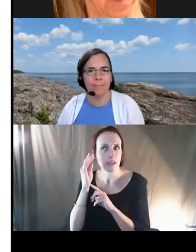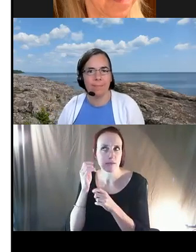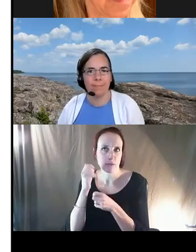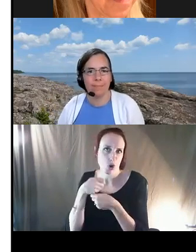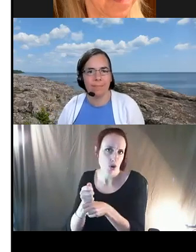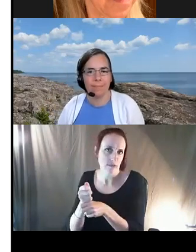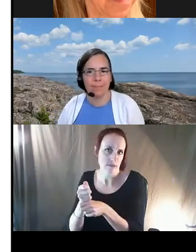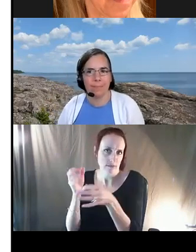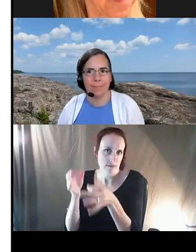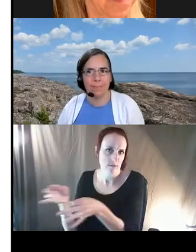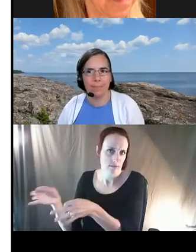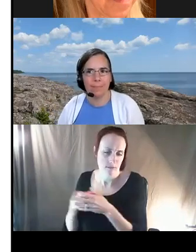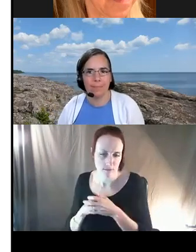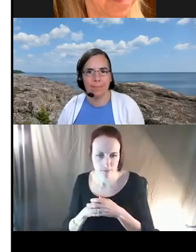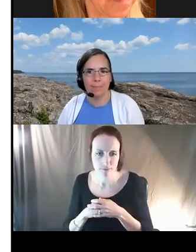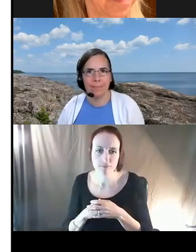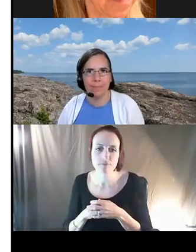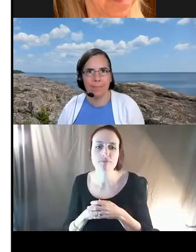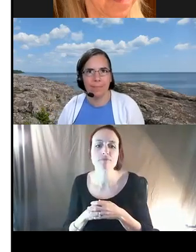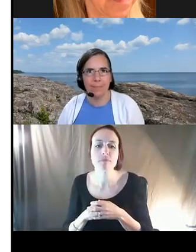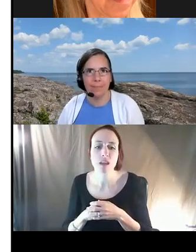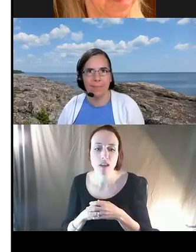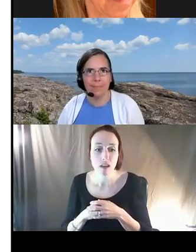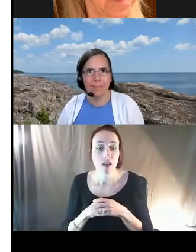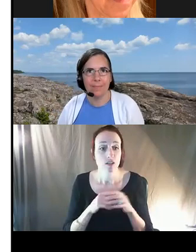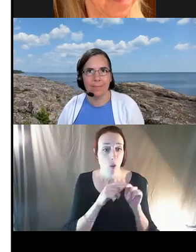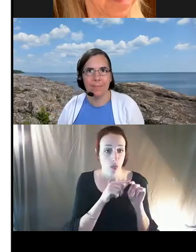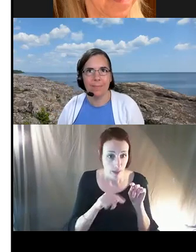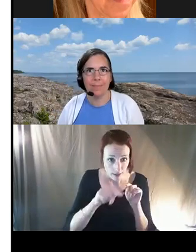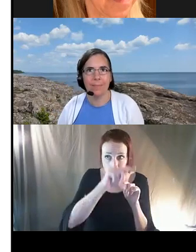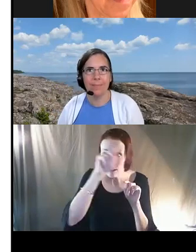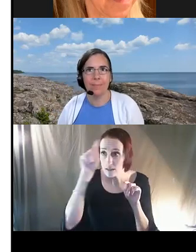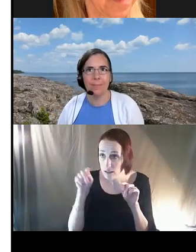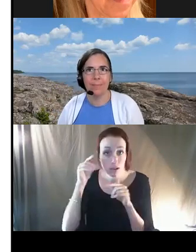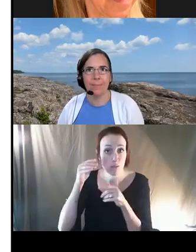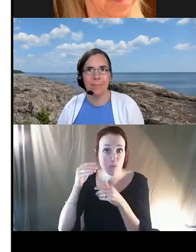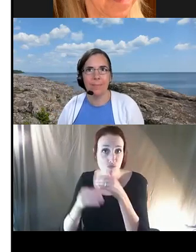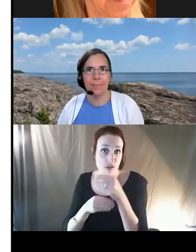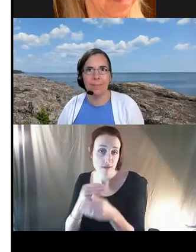It was this thought process that led me to realize that I no longer need to know what a